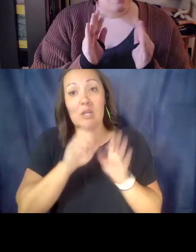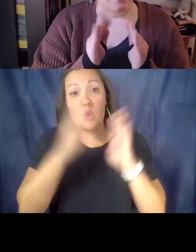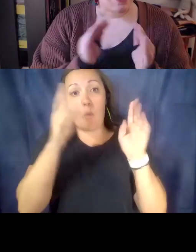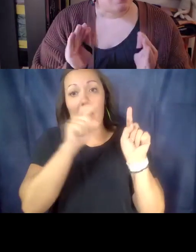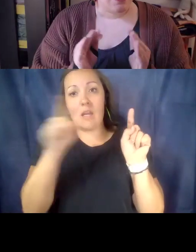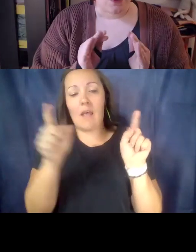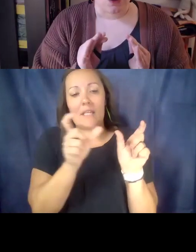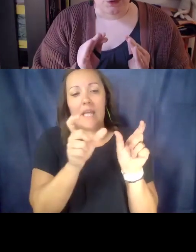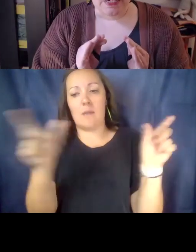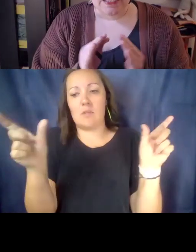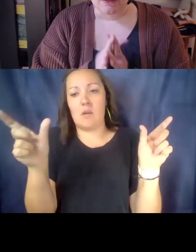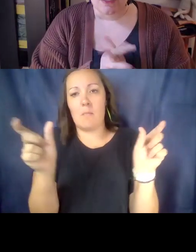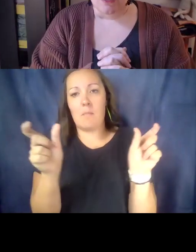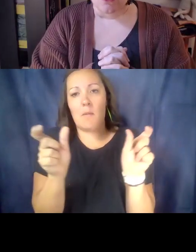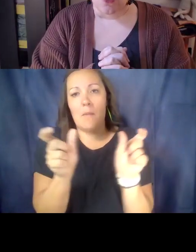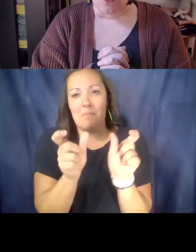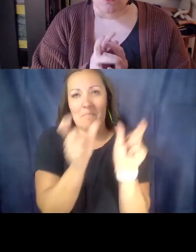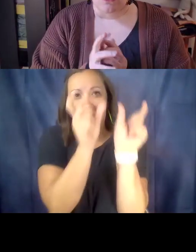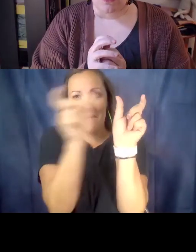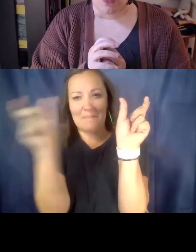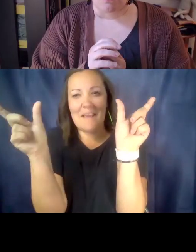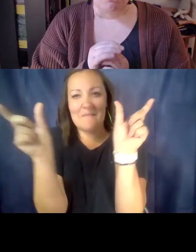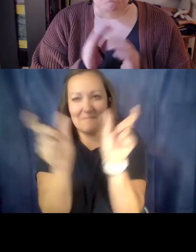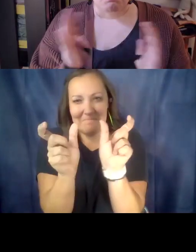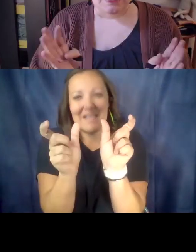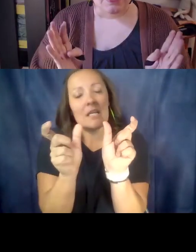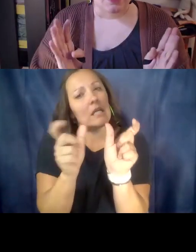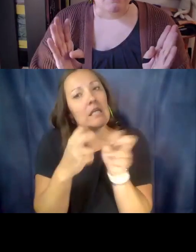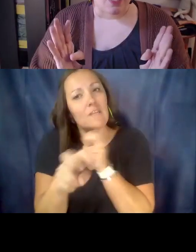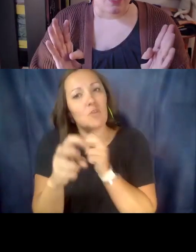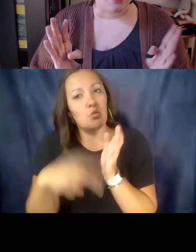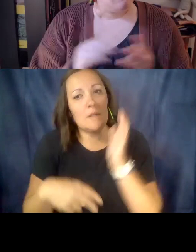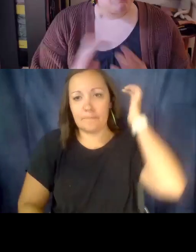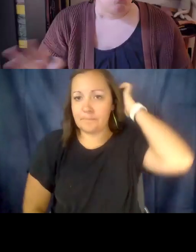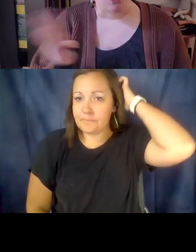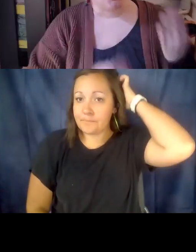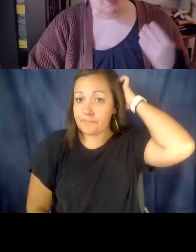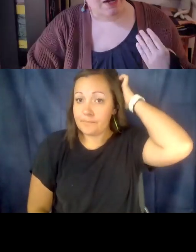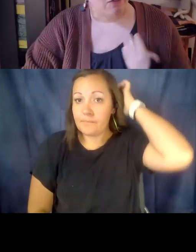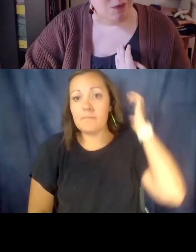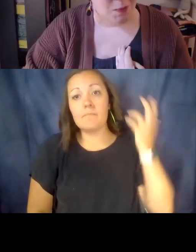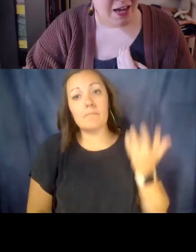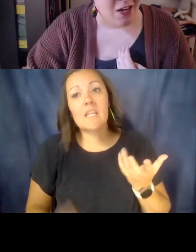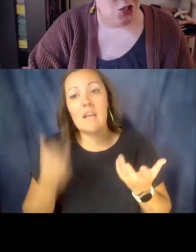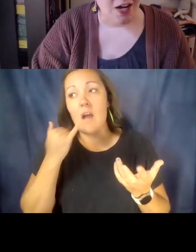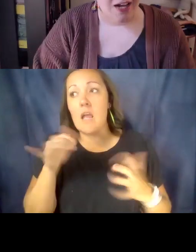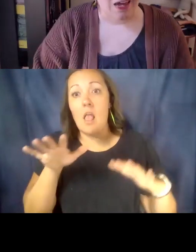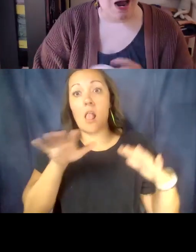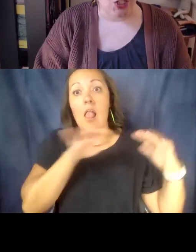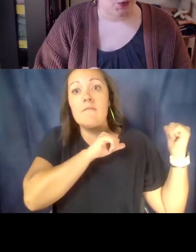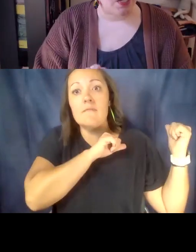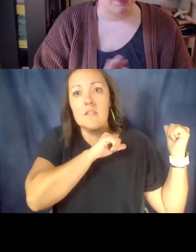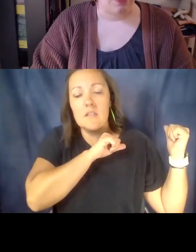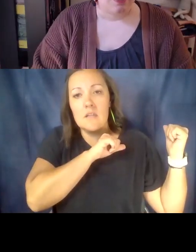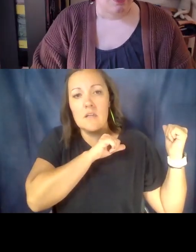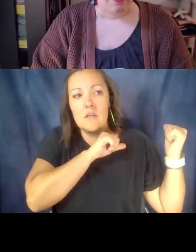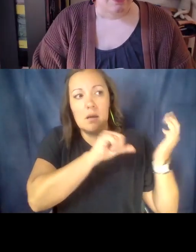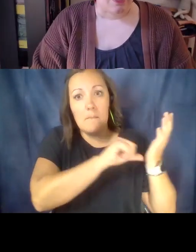it's kind of difficult to read. So basically if I walked away from this page and I came back to it,